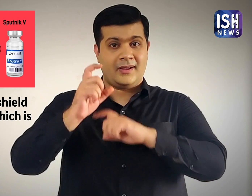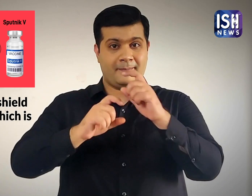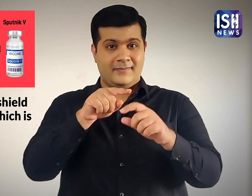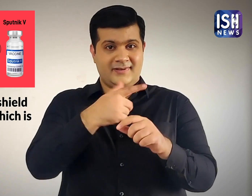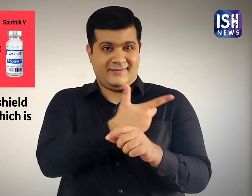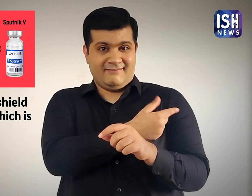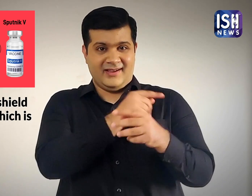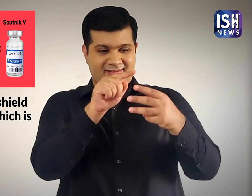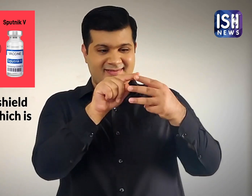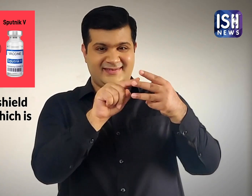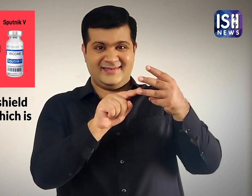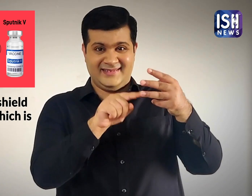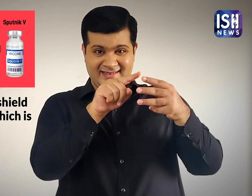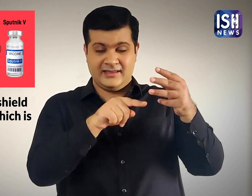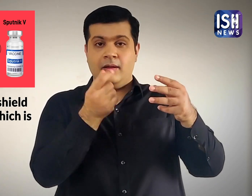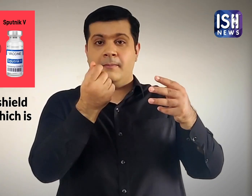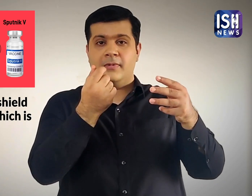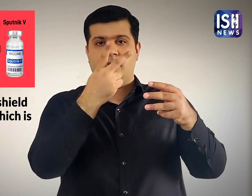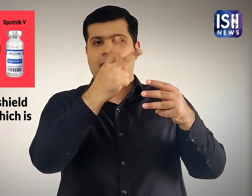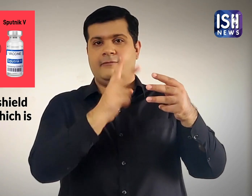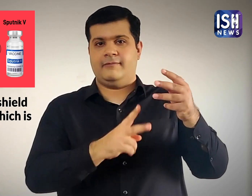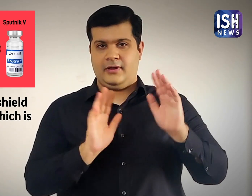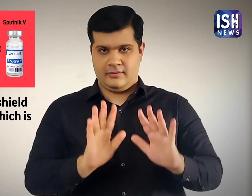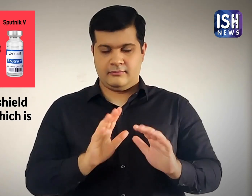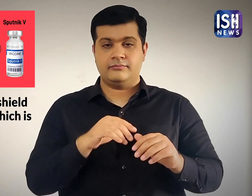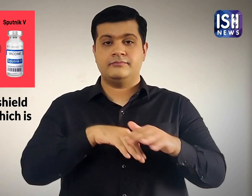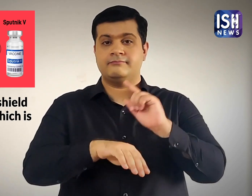5. Pricing for the vaccines vary.